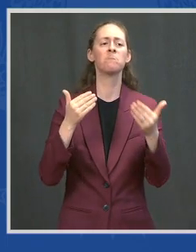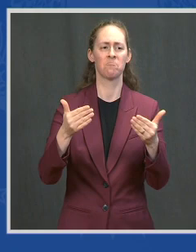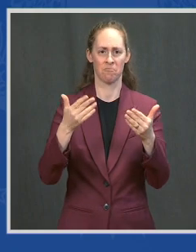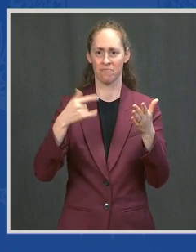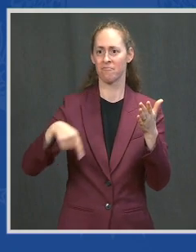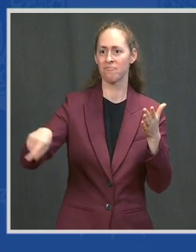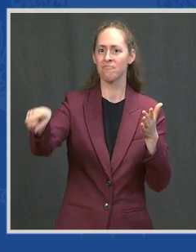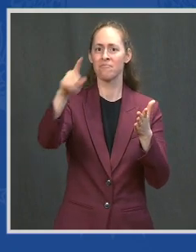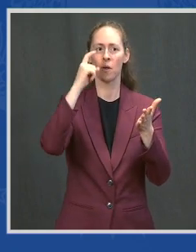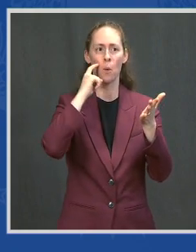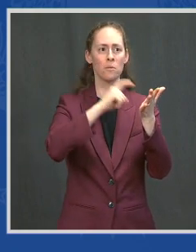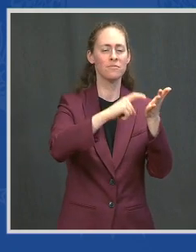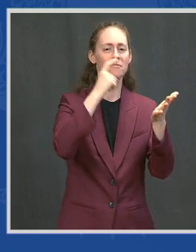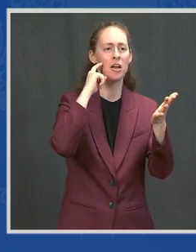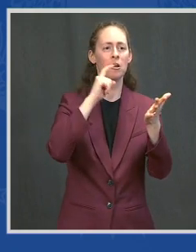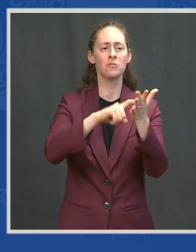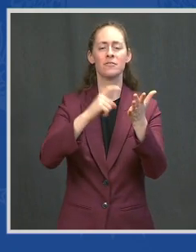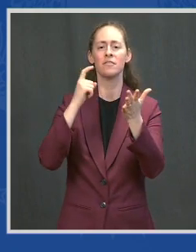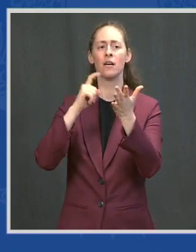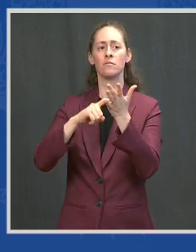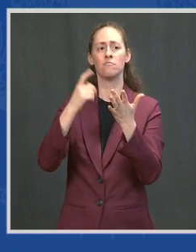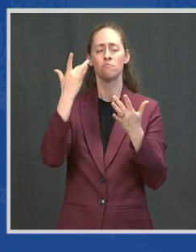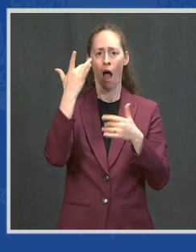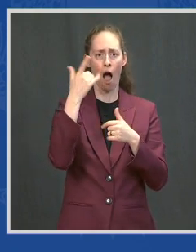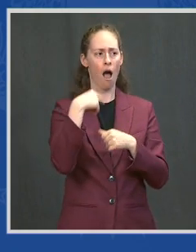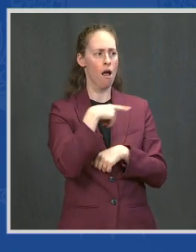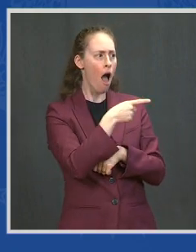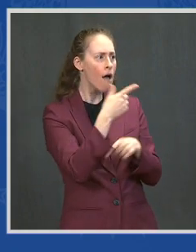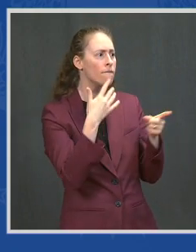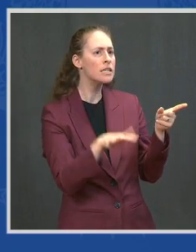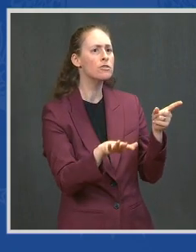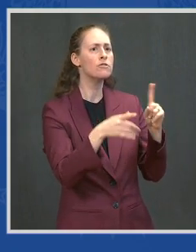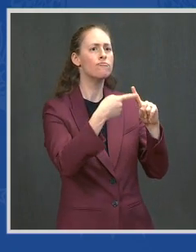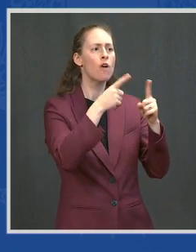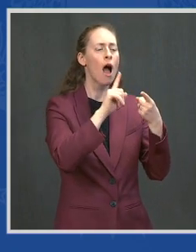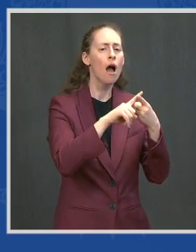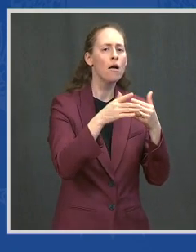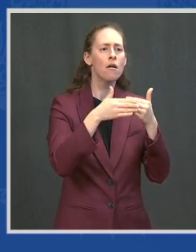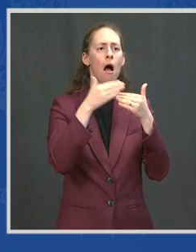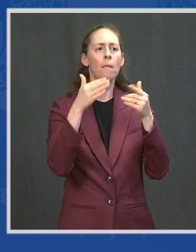see their friends and family get vaccinated, they're making the choice to get vaccinated themselves.